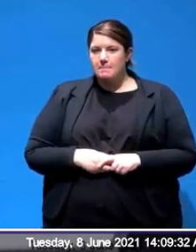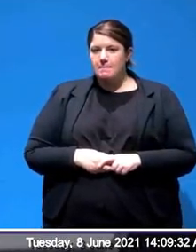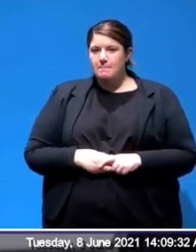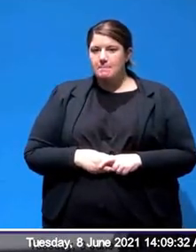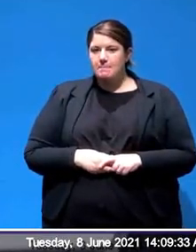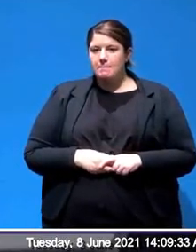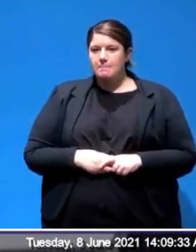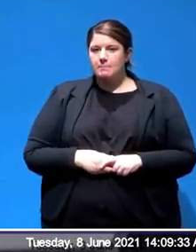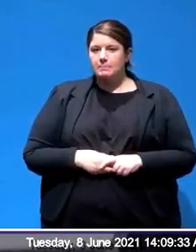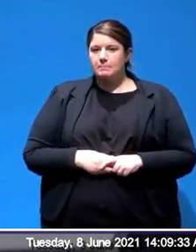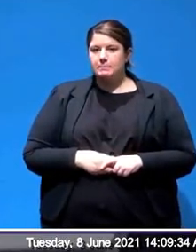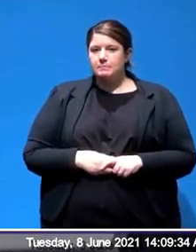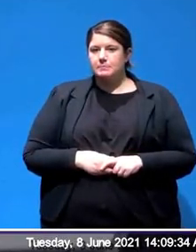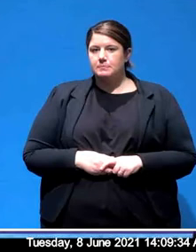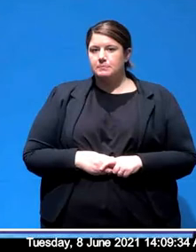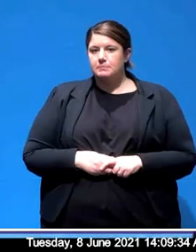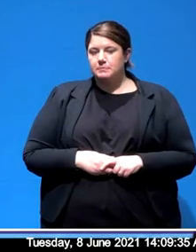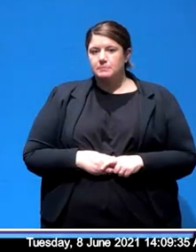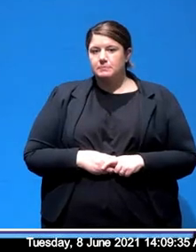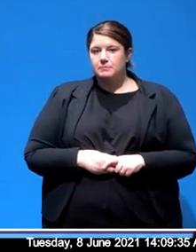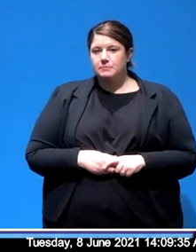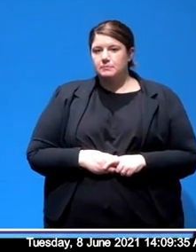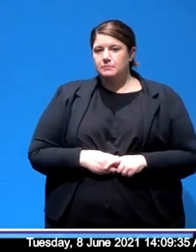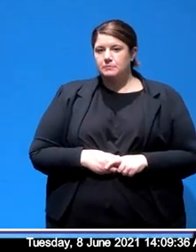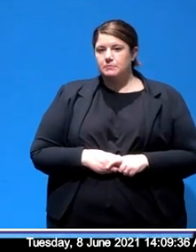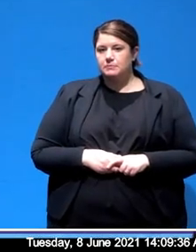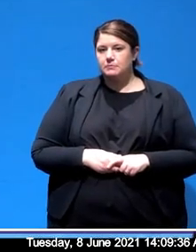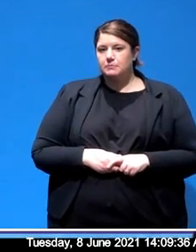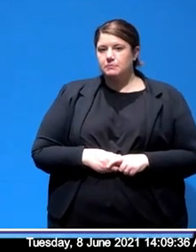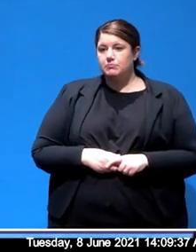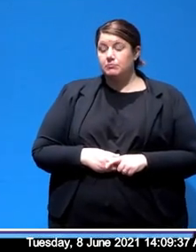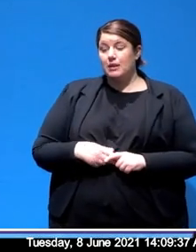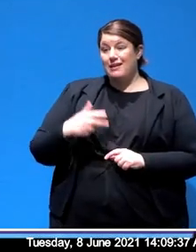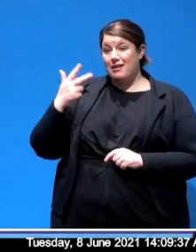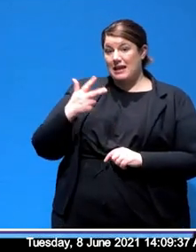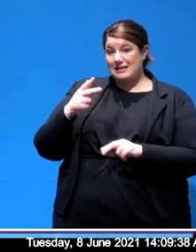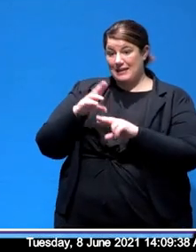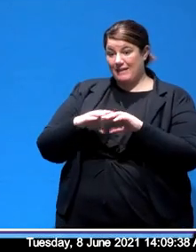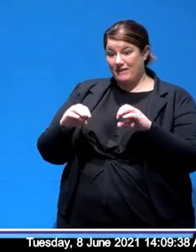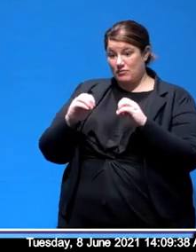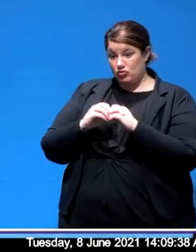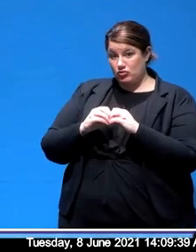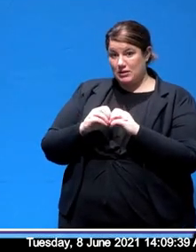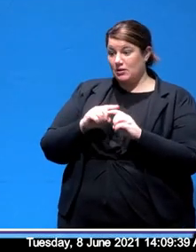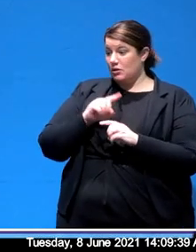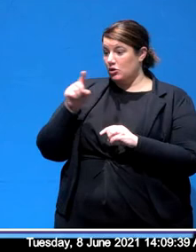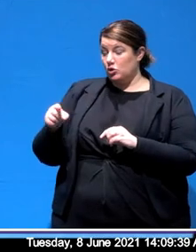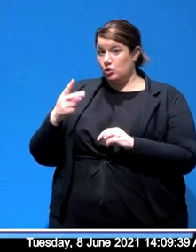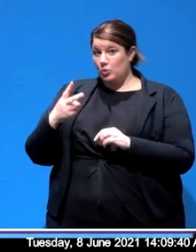Was there any concern for you about a pattern between 18 February and now 21 February, having bruises?